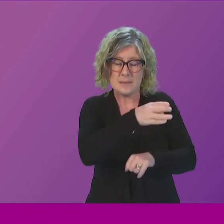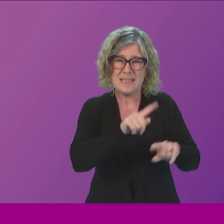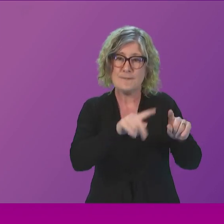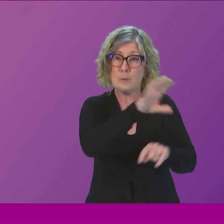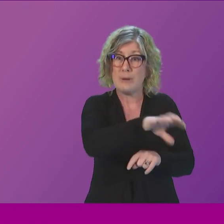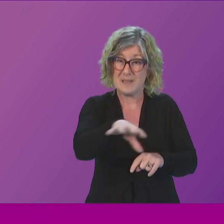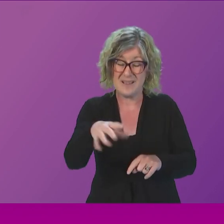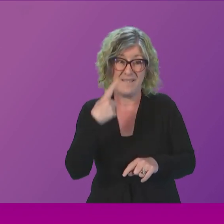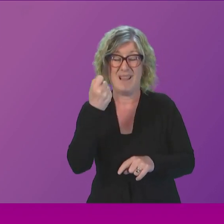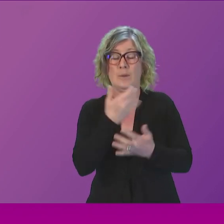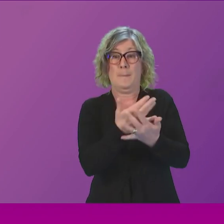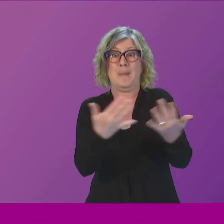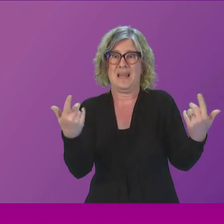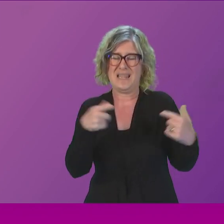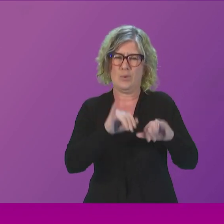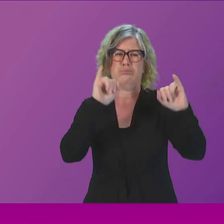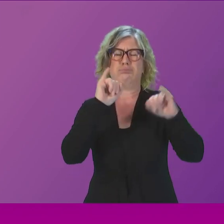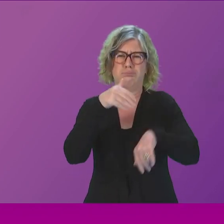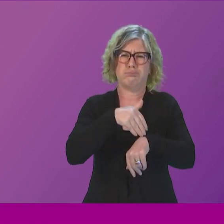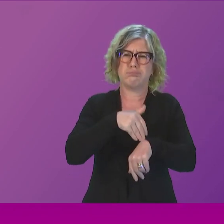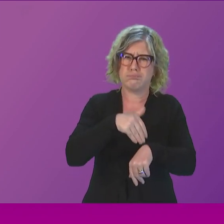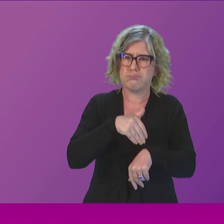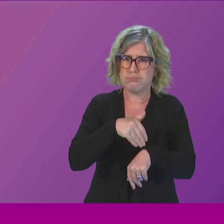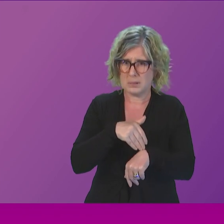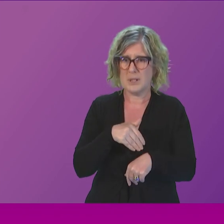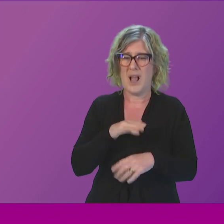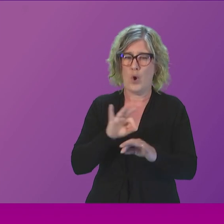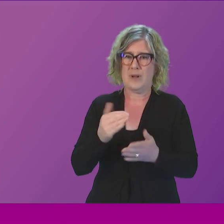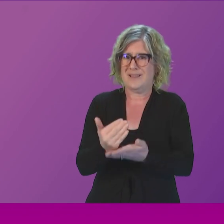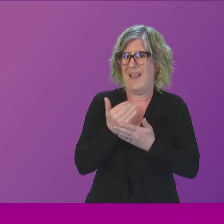and that a number of offences were detected, and persons safeguarded.